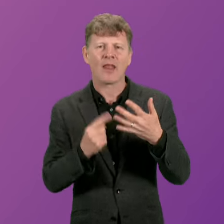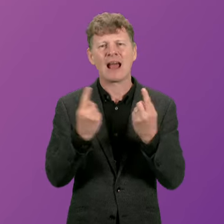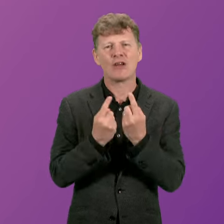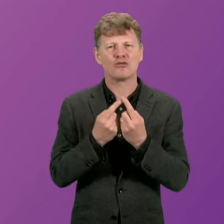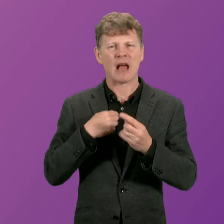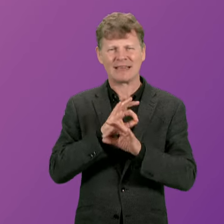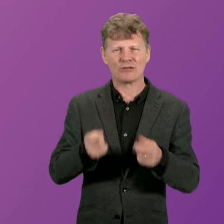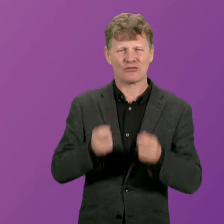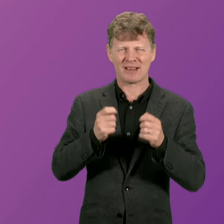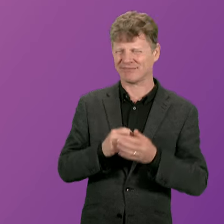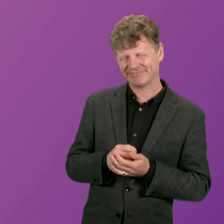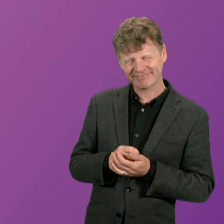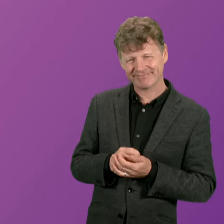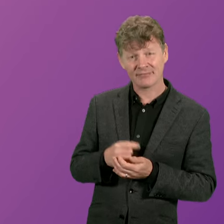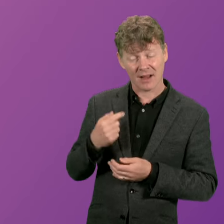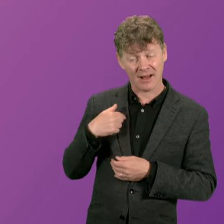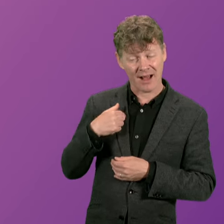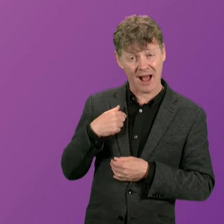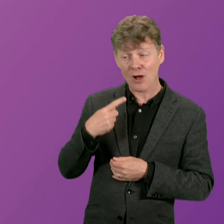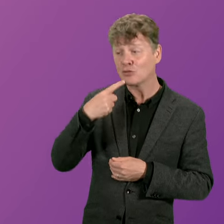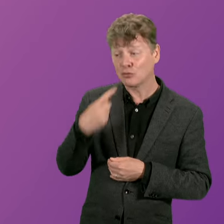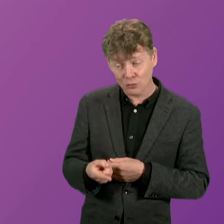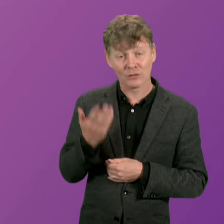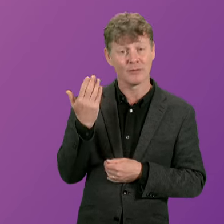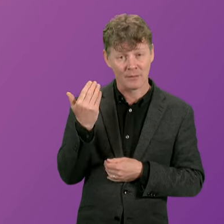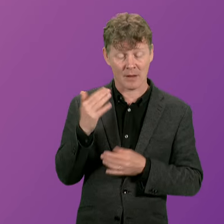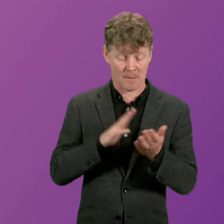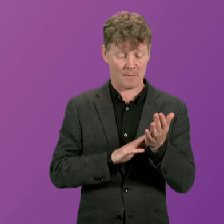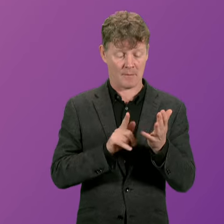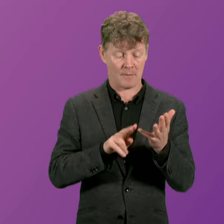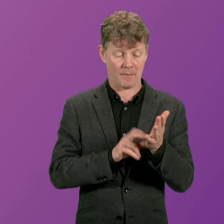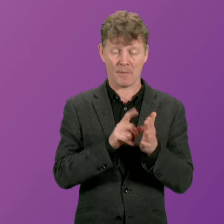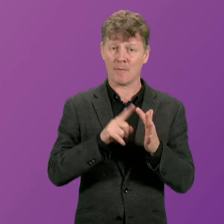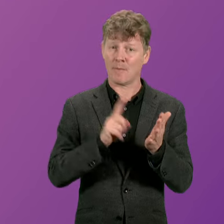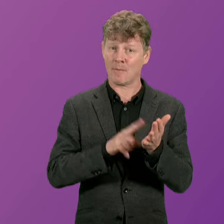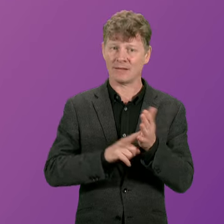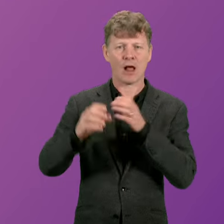I said earlier that, when Oliver Mundell replaced Stephen Kerr on the committee and